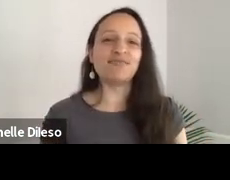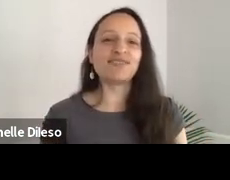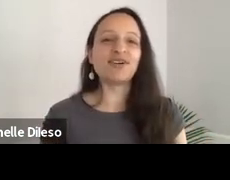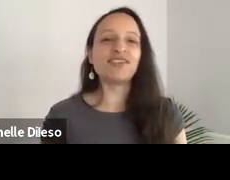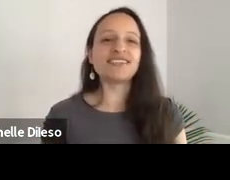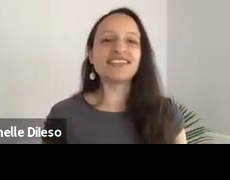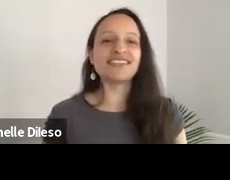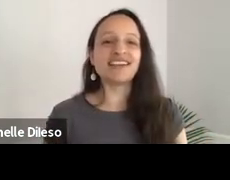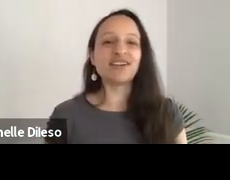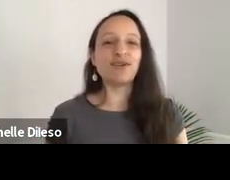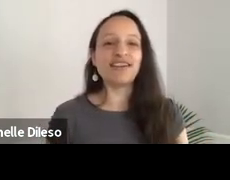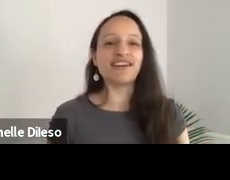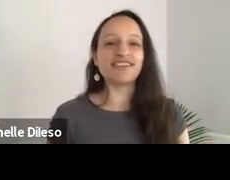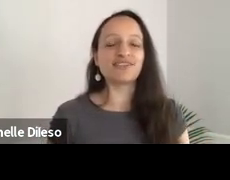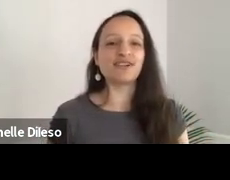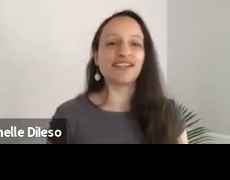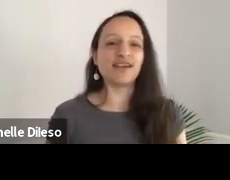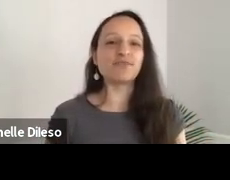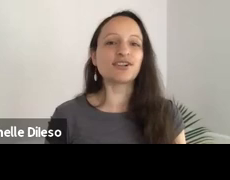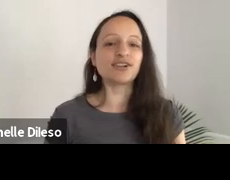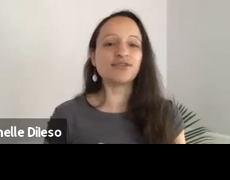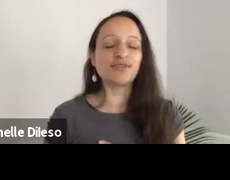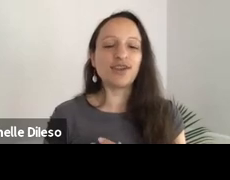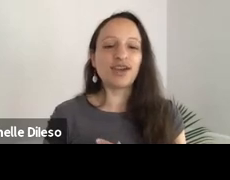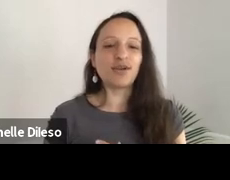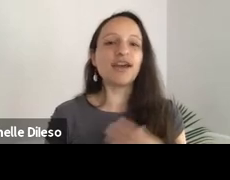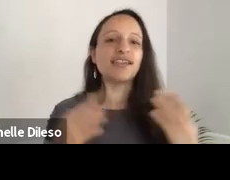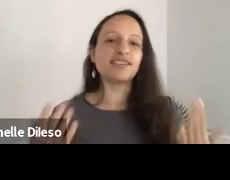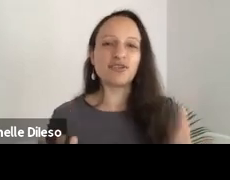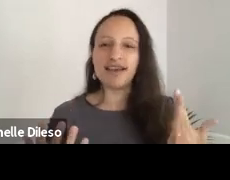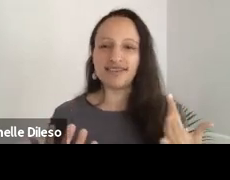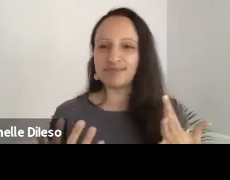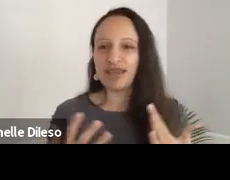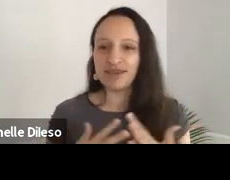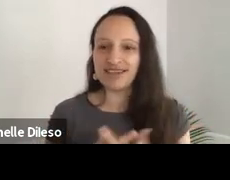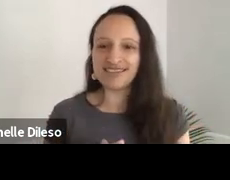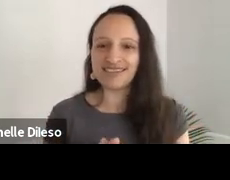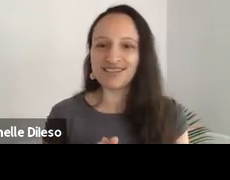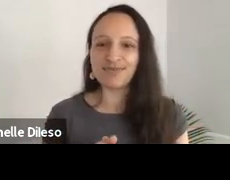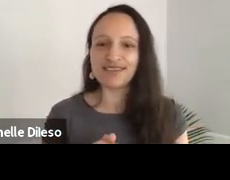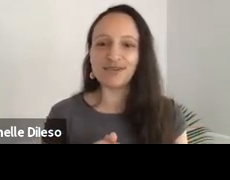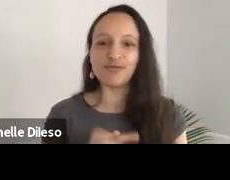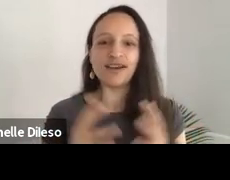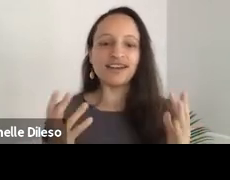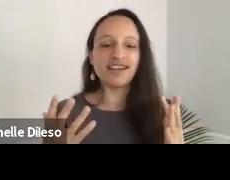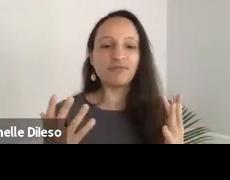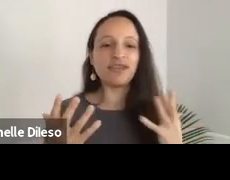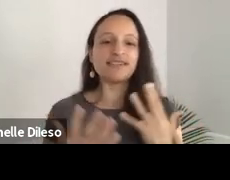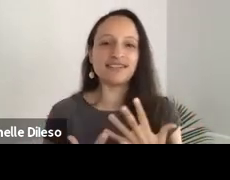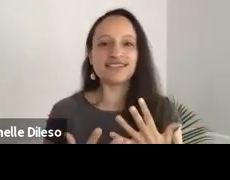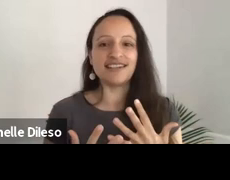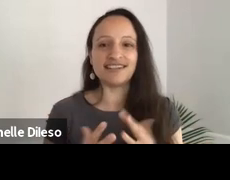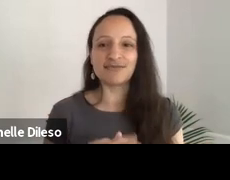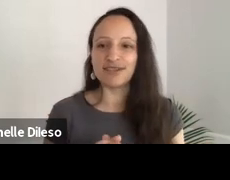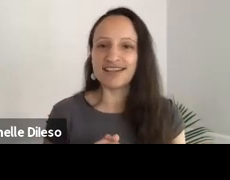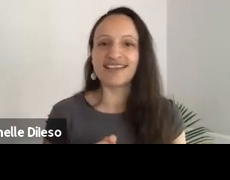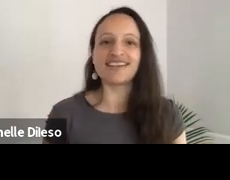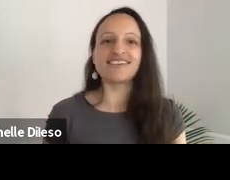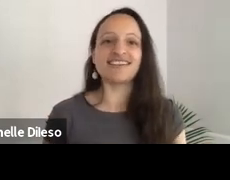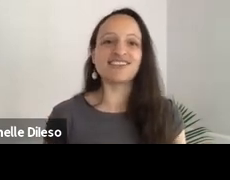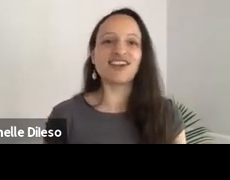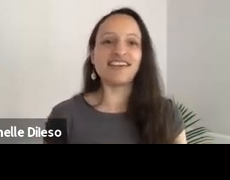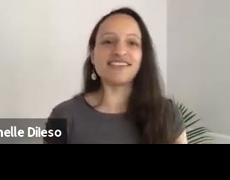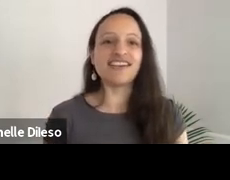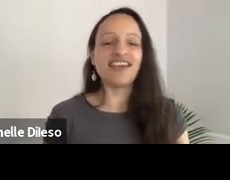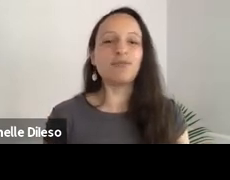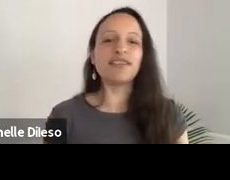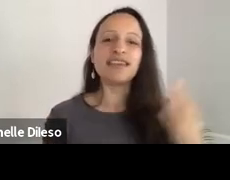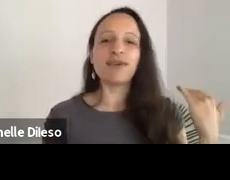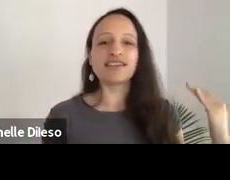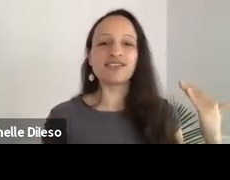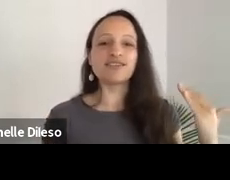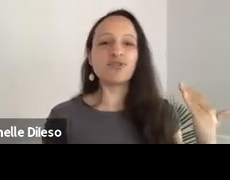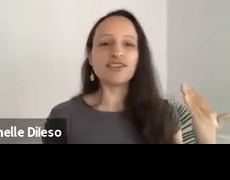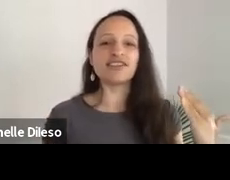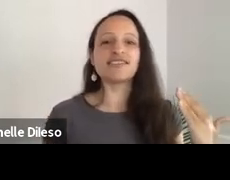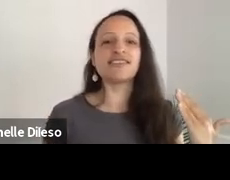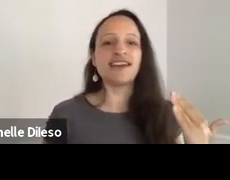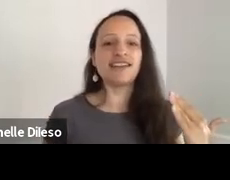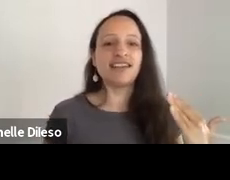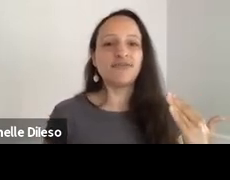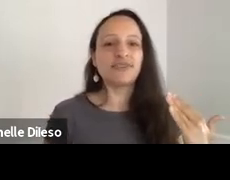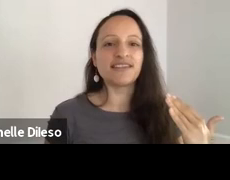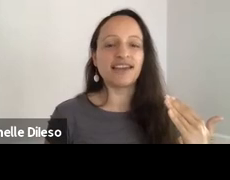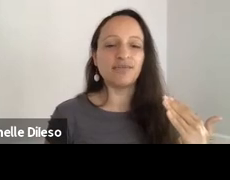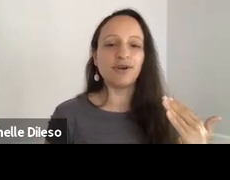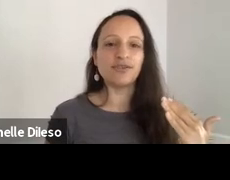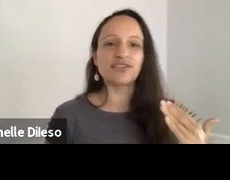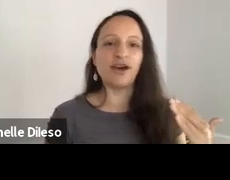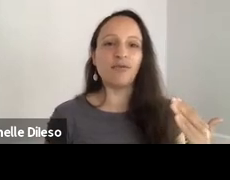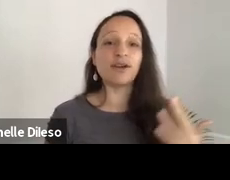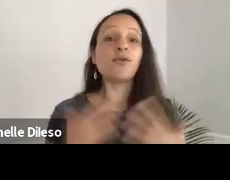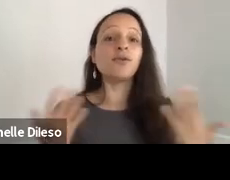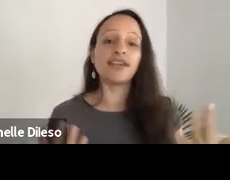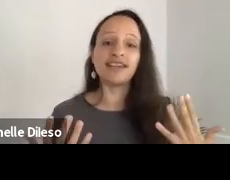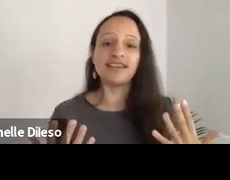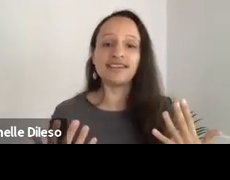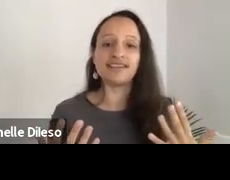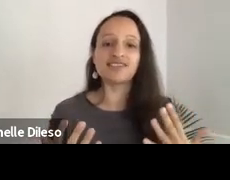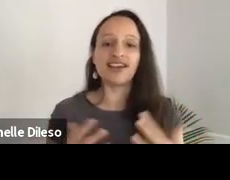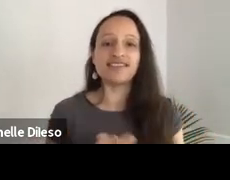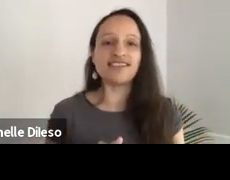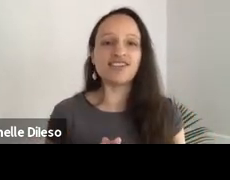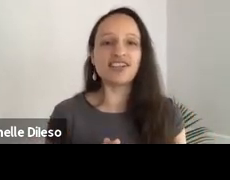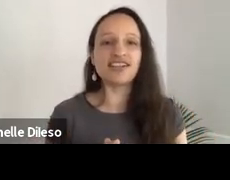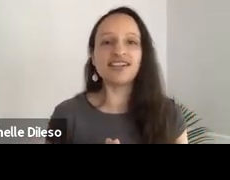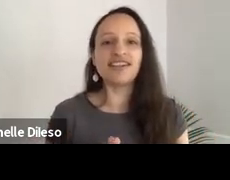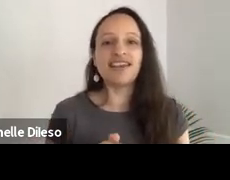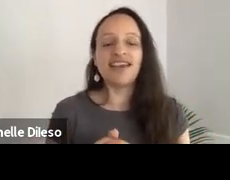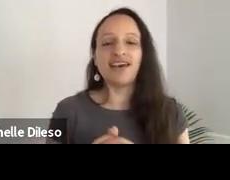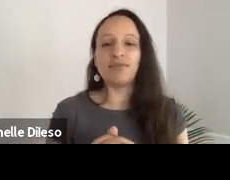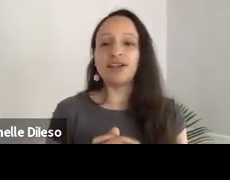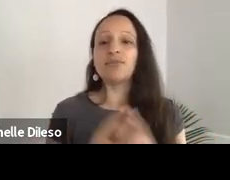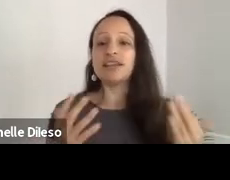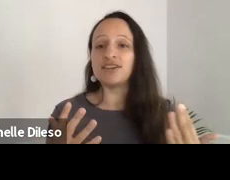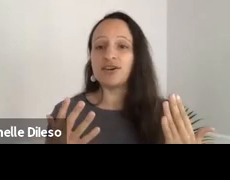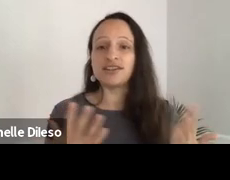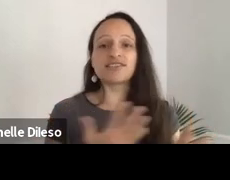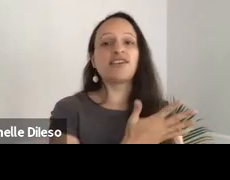So this is a good way for us to really observe what is drawing this baby to this puzzle what pieces is really exciting to this child. We can think back to those questions that Saki posed about what's holding this child's attention, and you might even